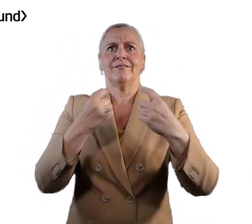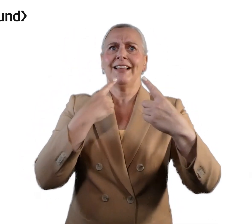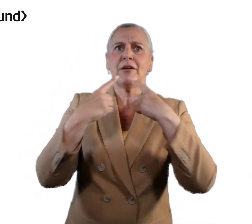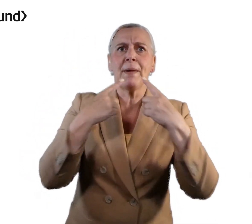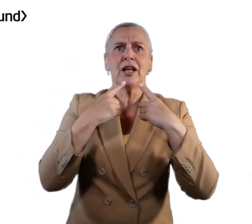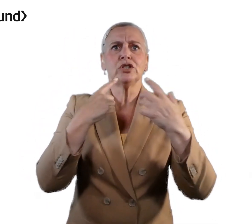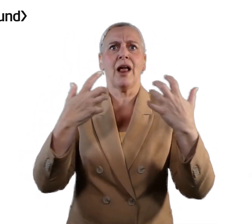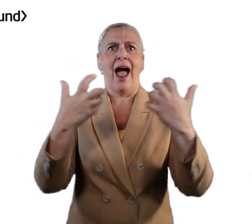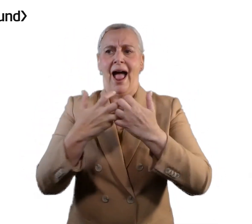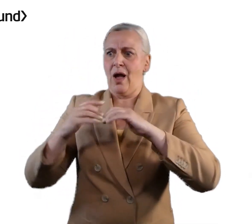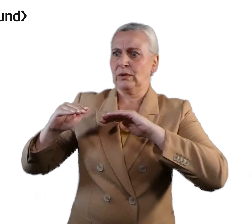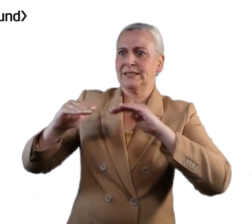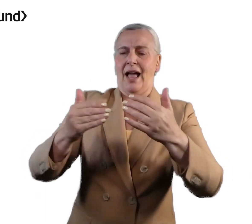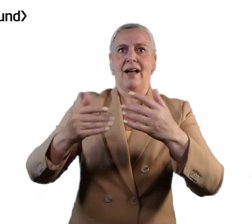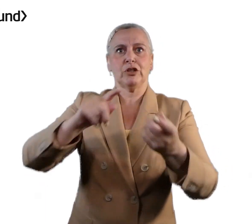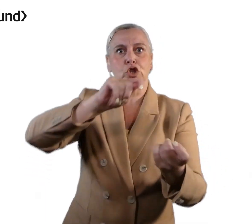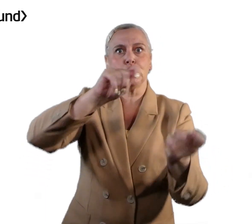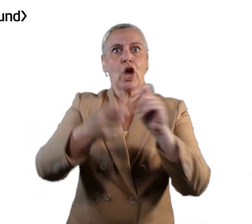about how services are changing.